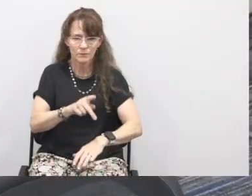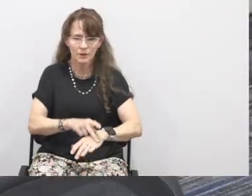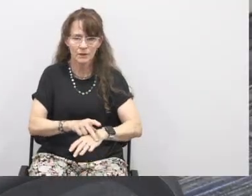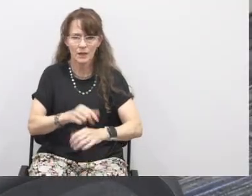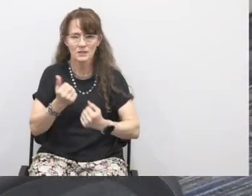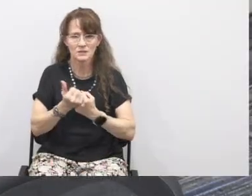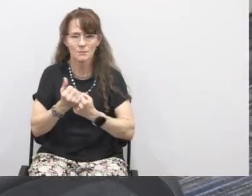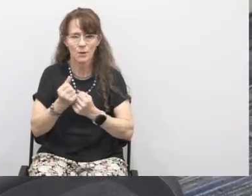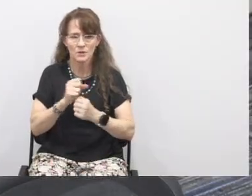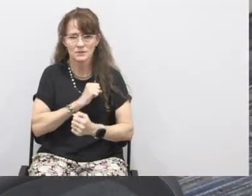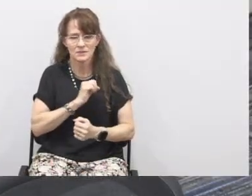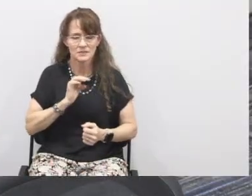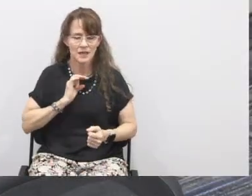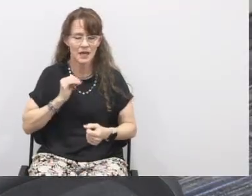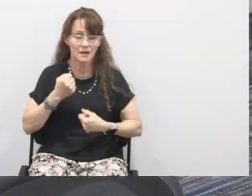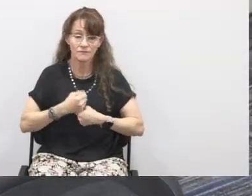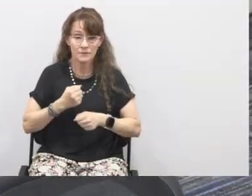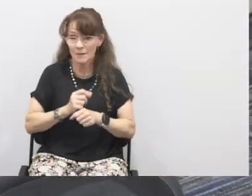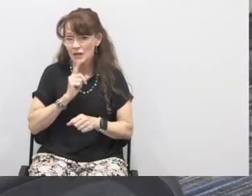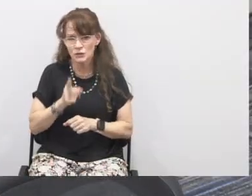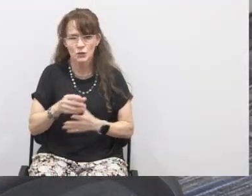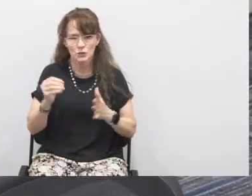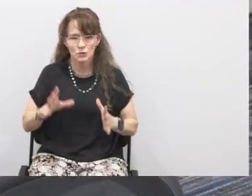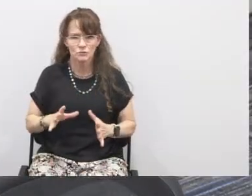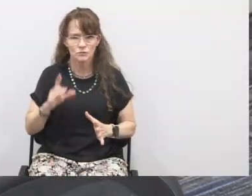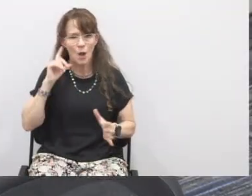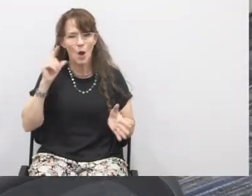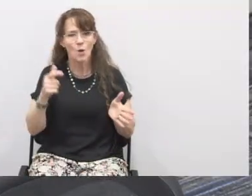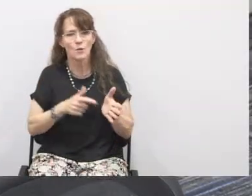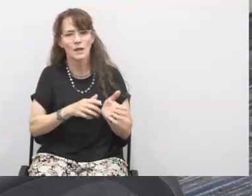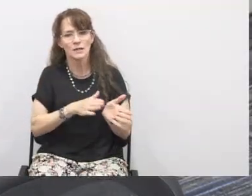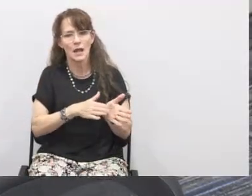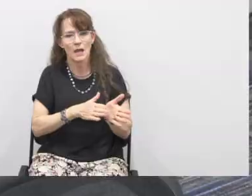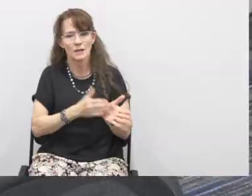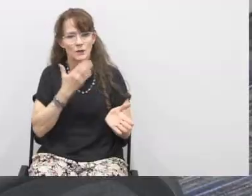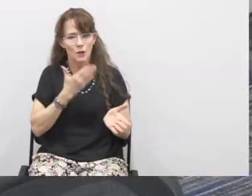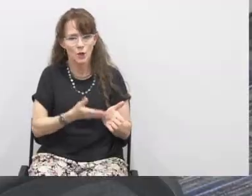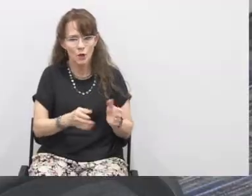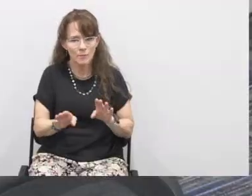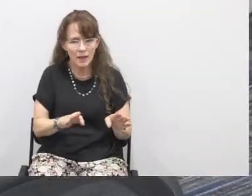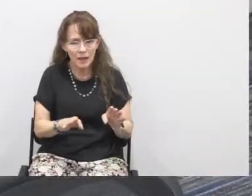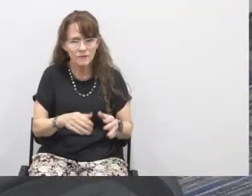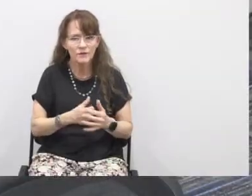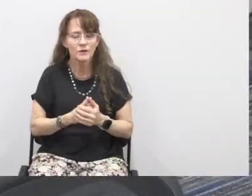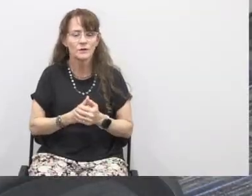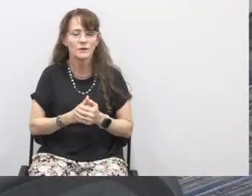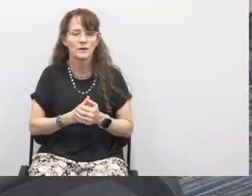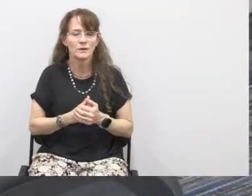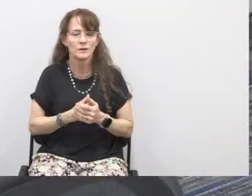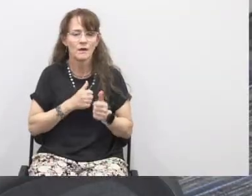to make sure that students are getting recognized for good behavior, following directions,